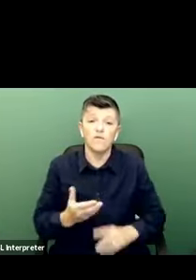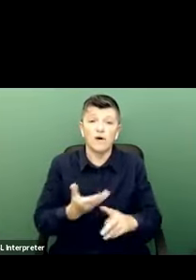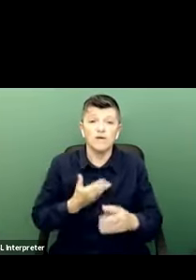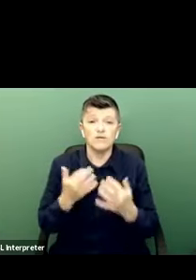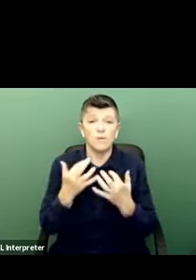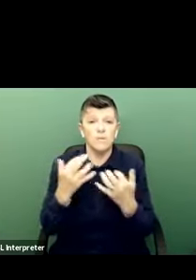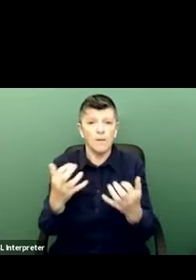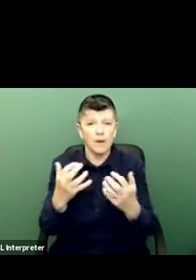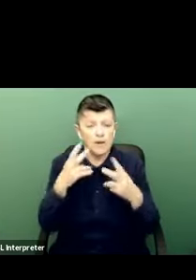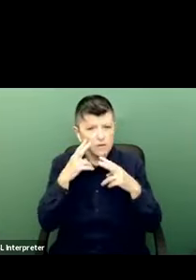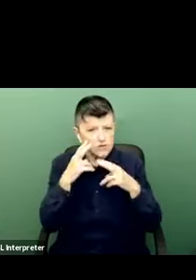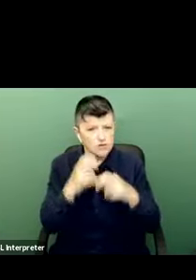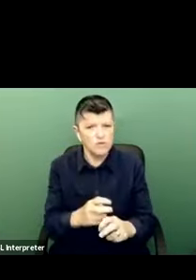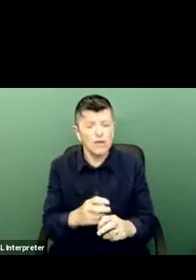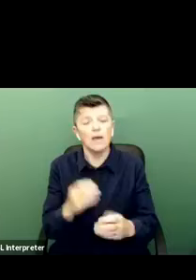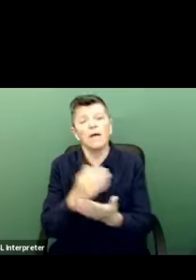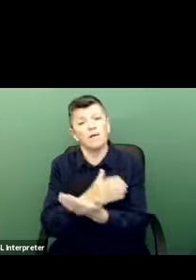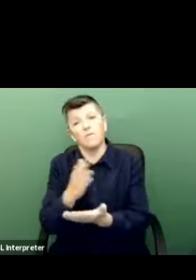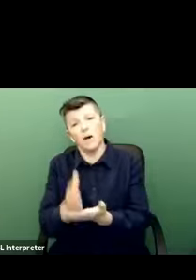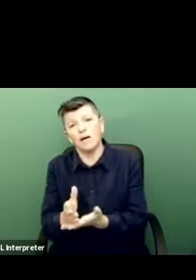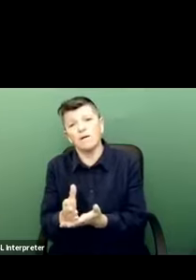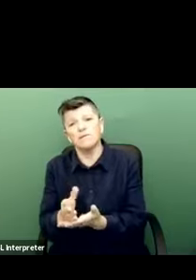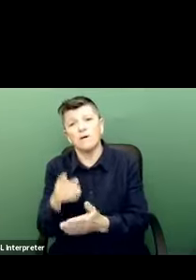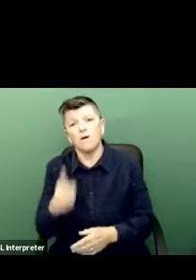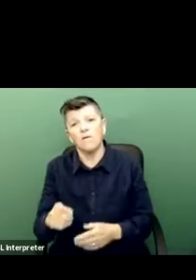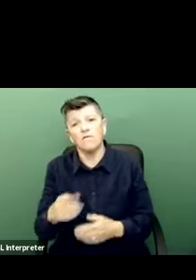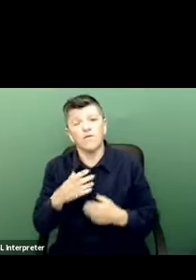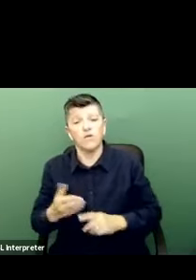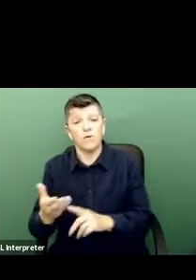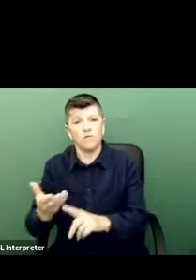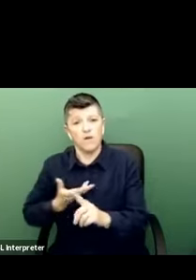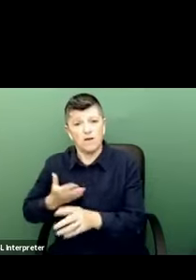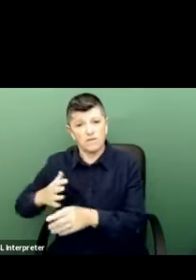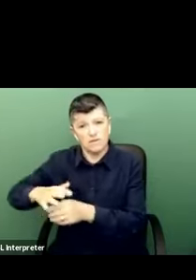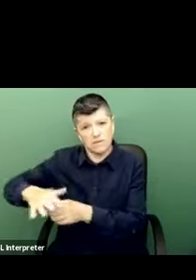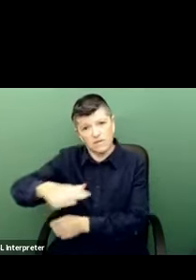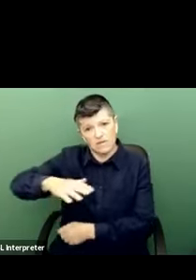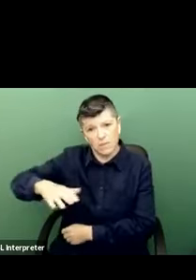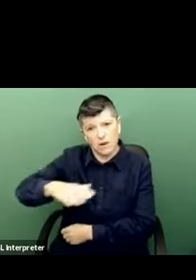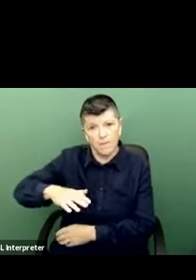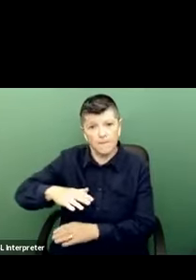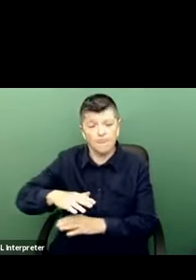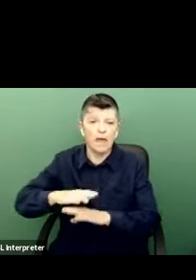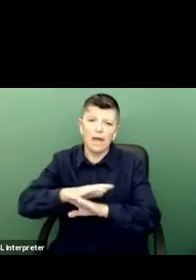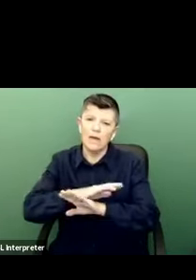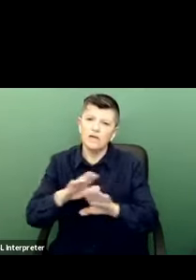to public reasoning, the robustness of